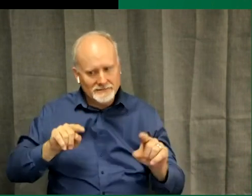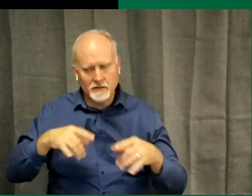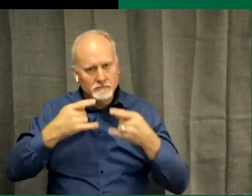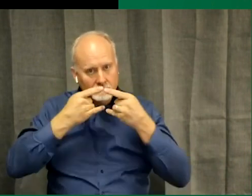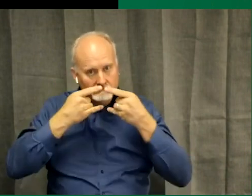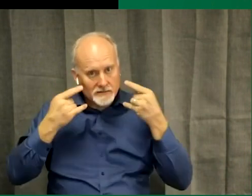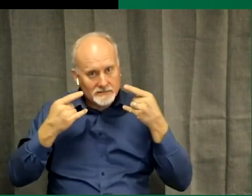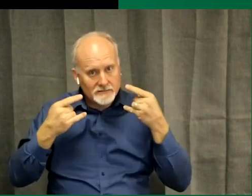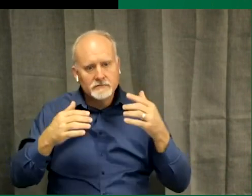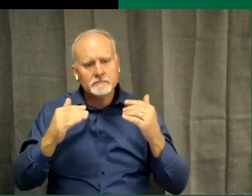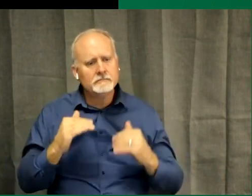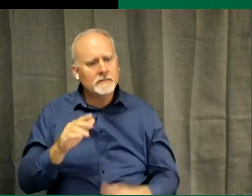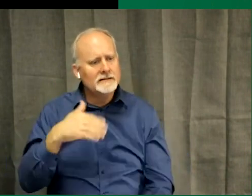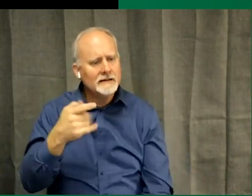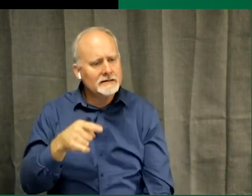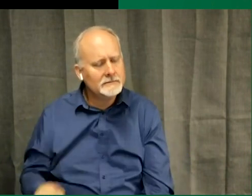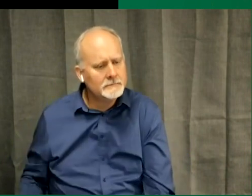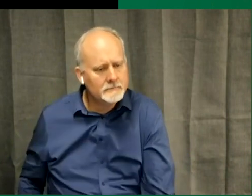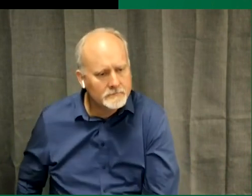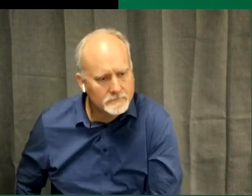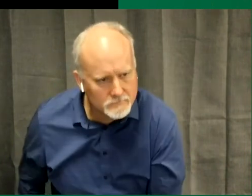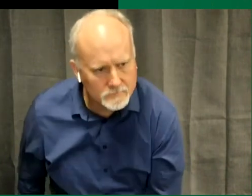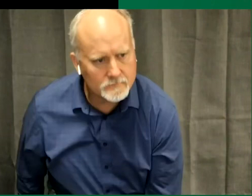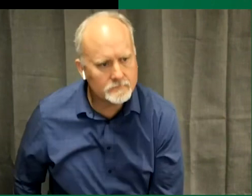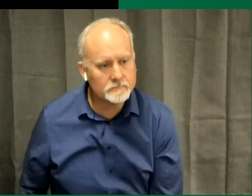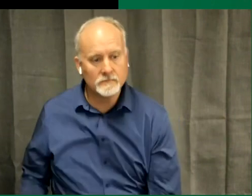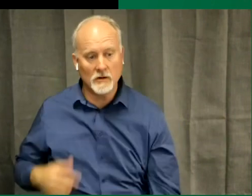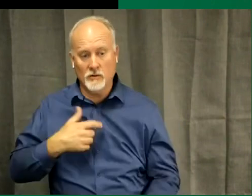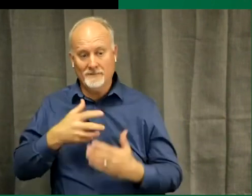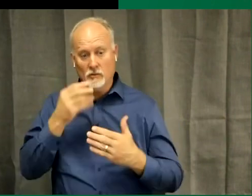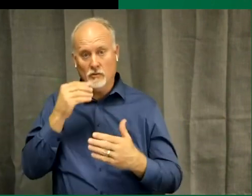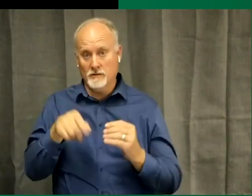and if you go to the next slide what we've learned about covid in terms of transmission this is a